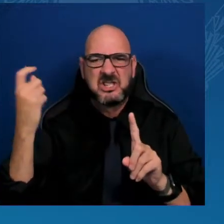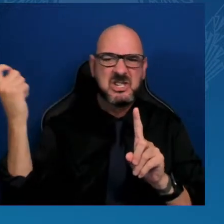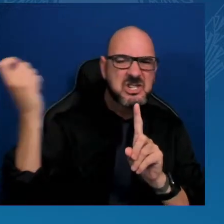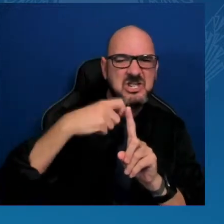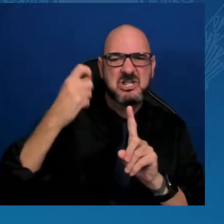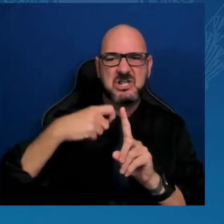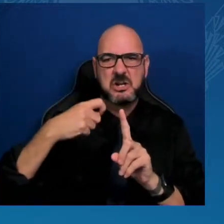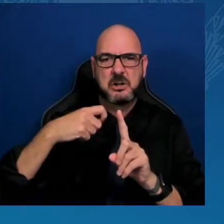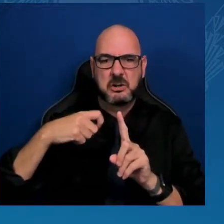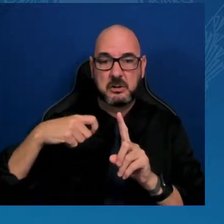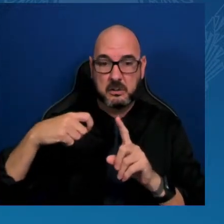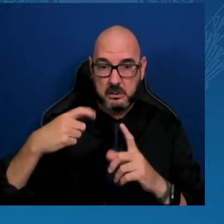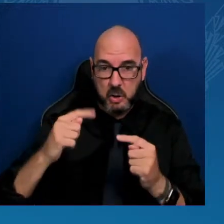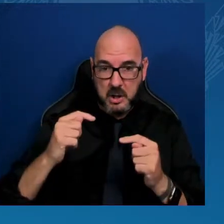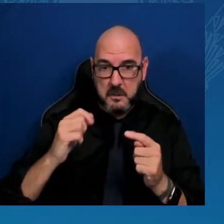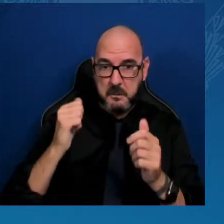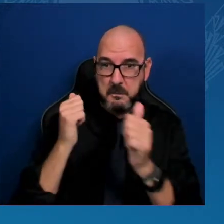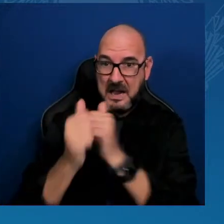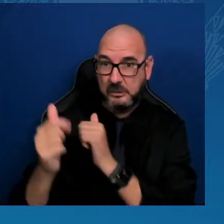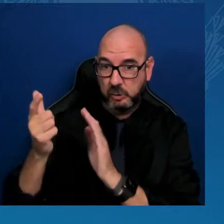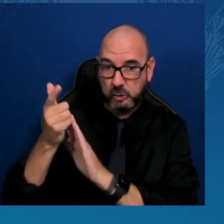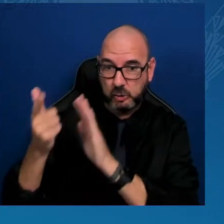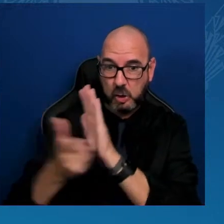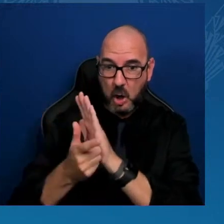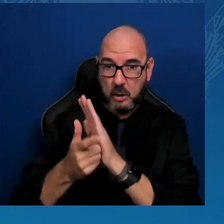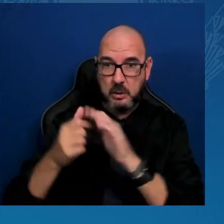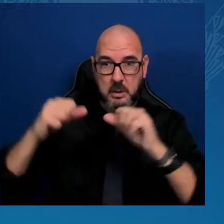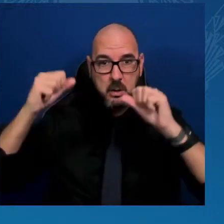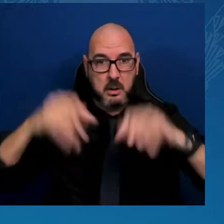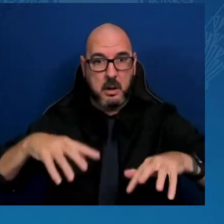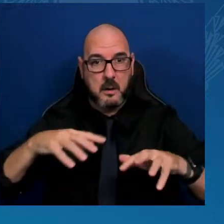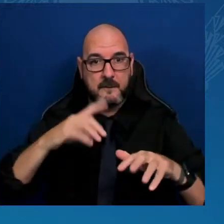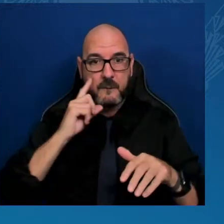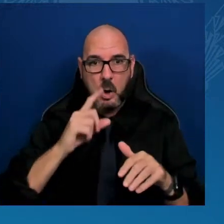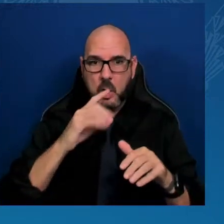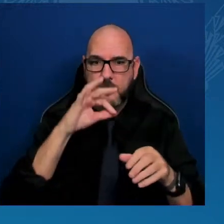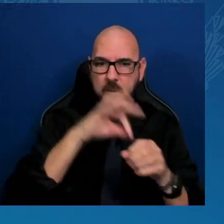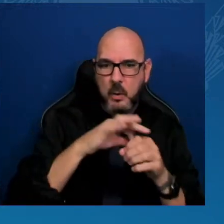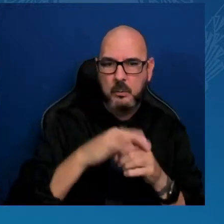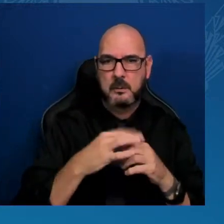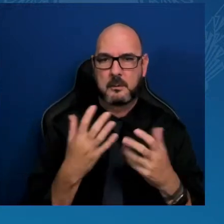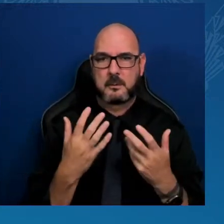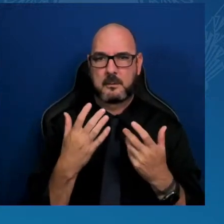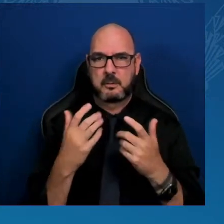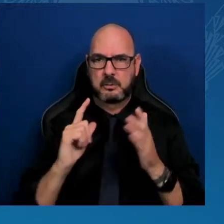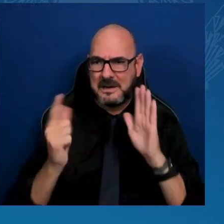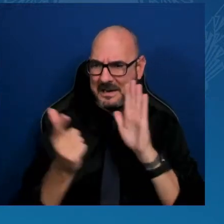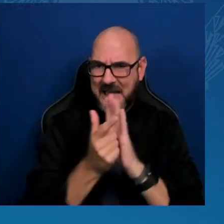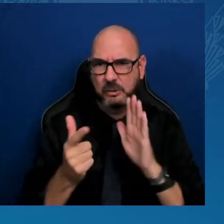to make it illegal to offer food and water to people who are standing in line for hours